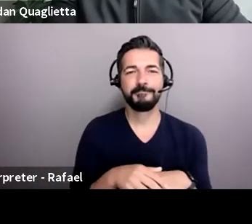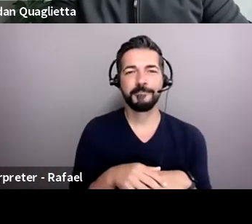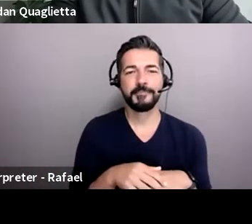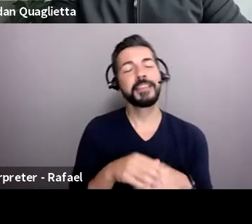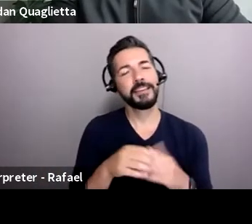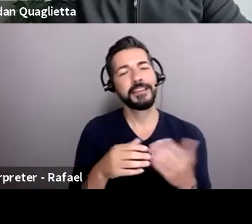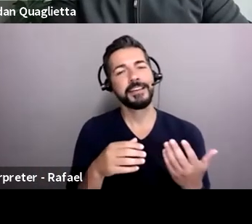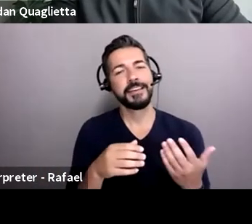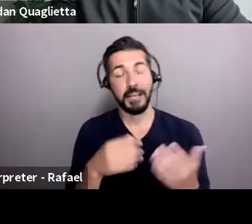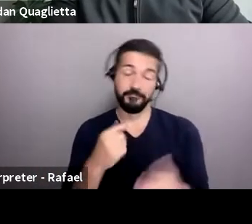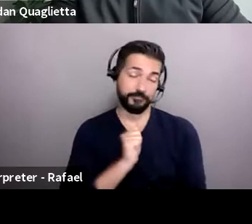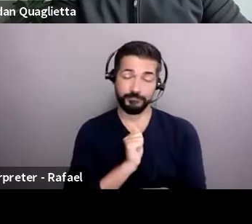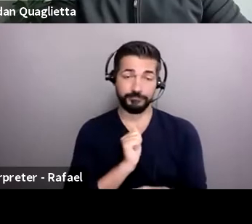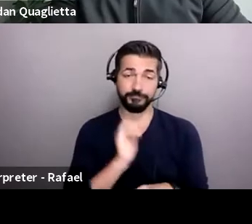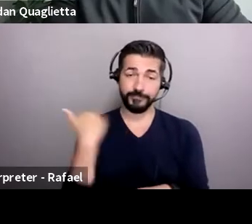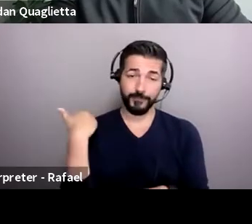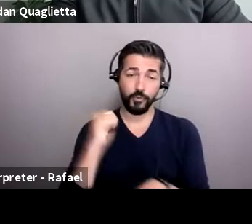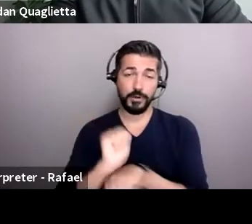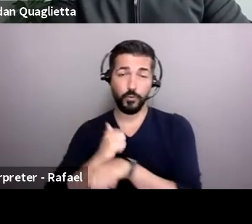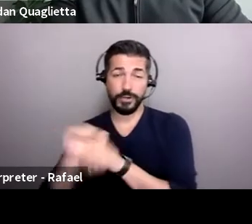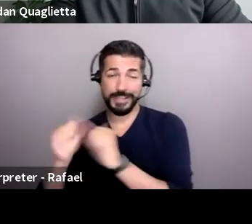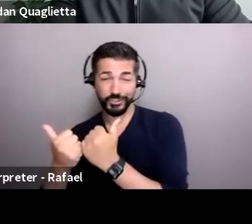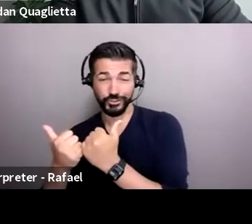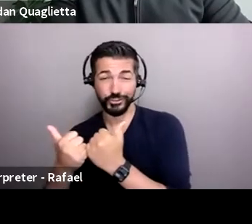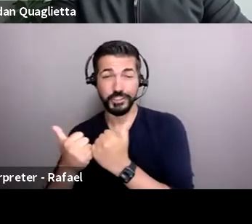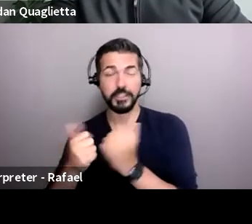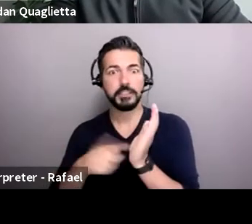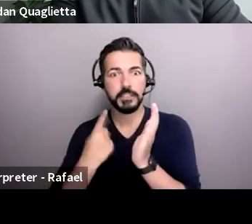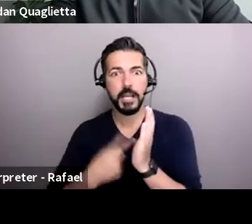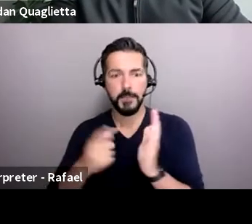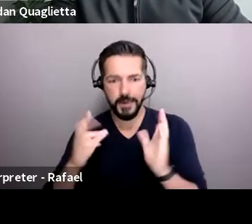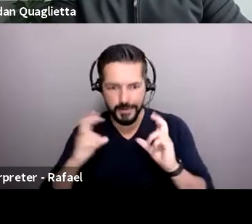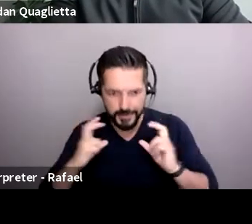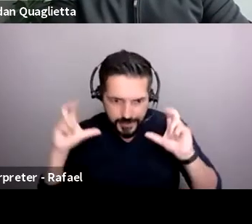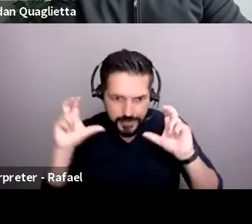having worked at an agency so many times, you put your heart and soul into this work and you interview everybody at the